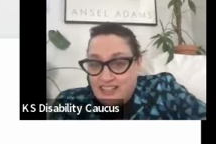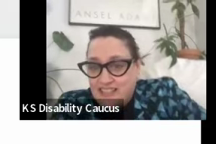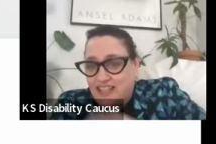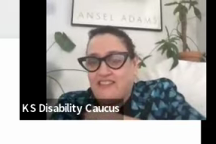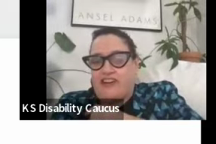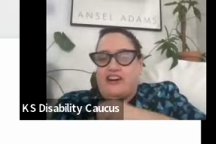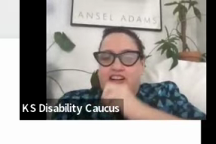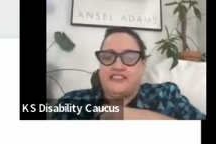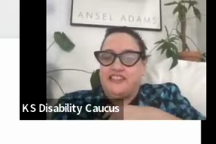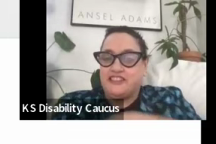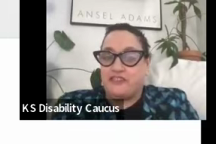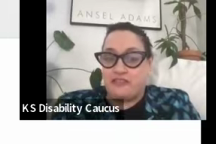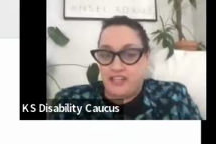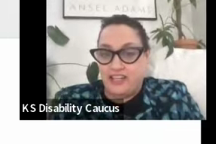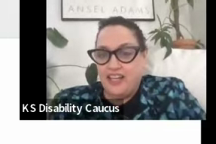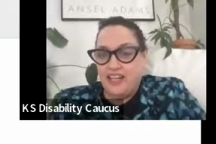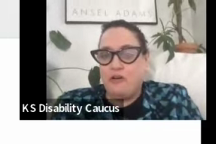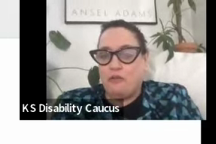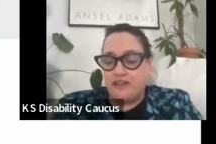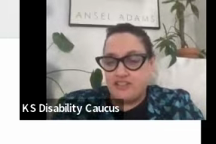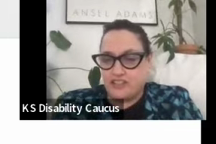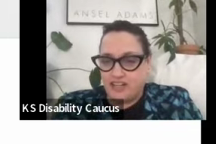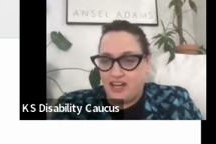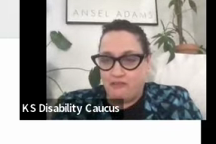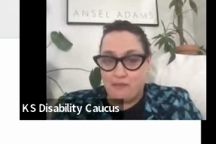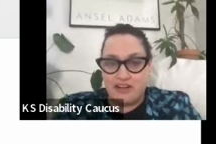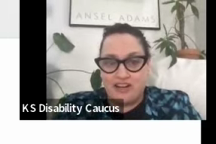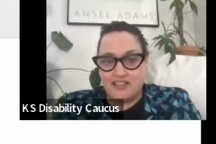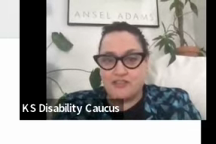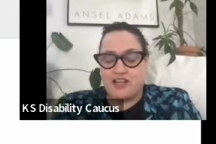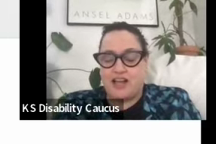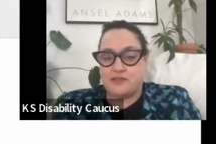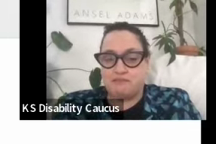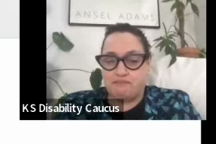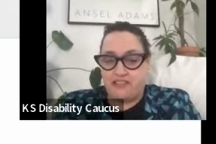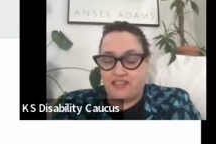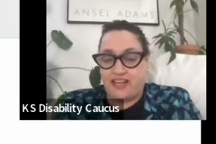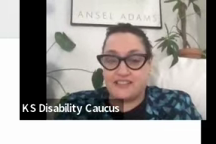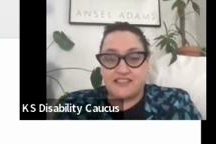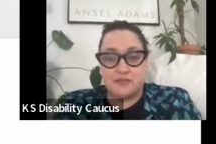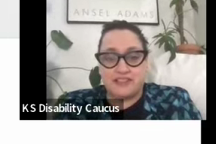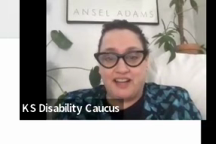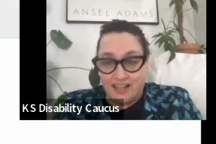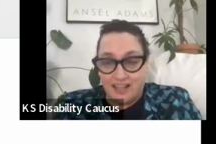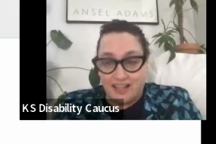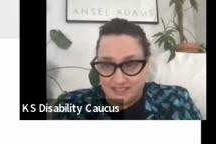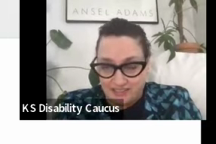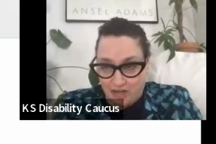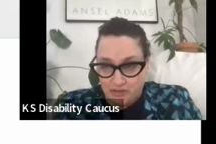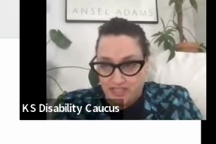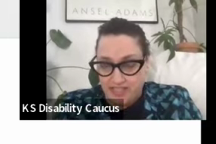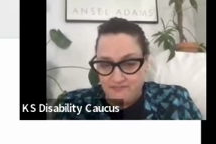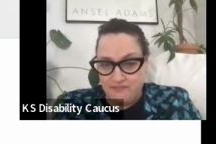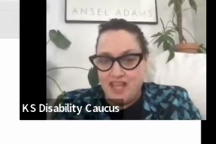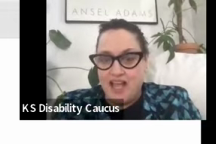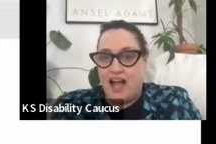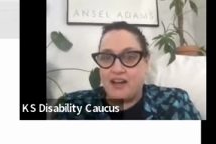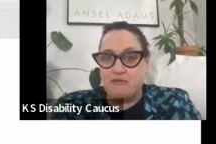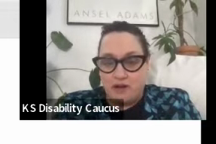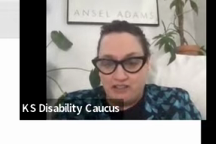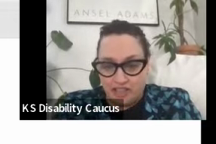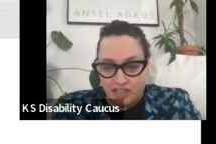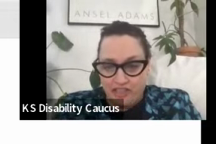Okay.